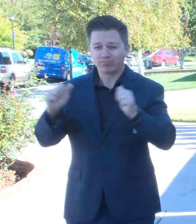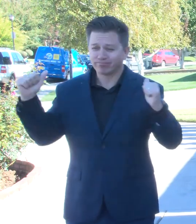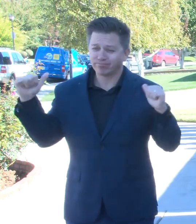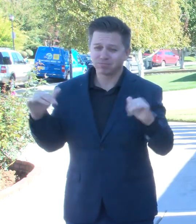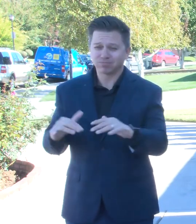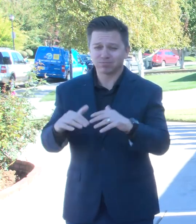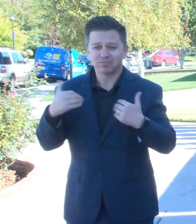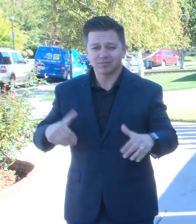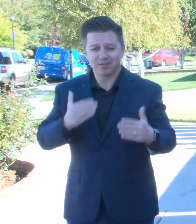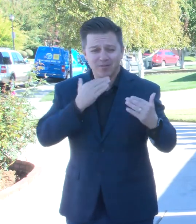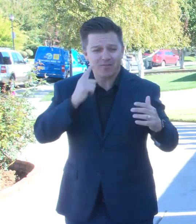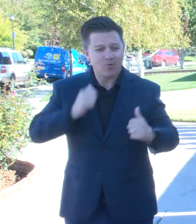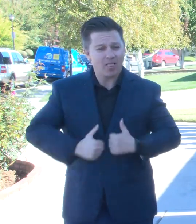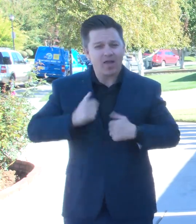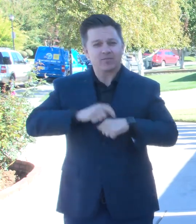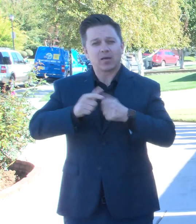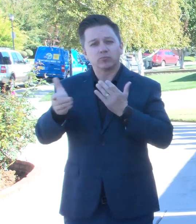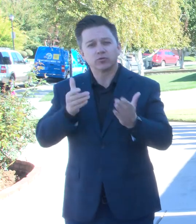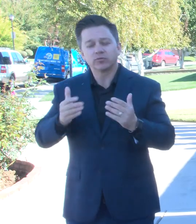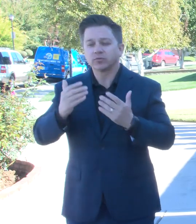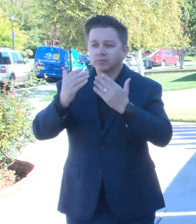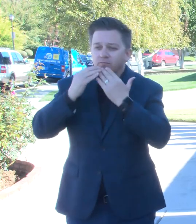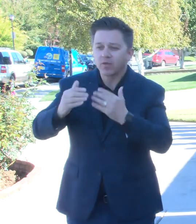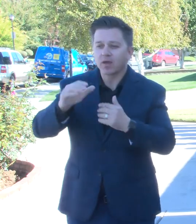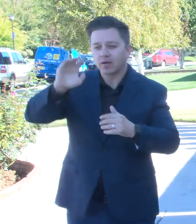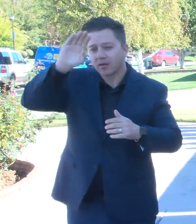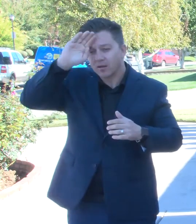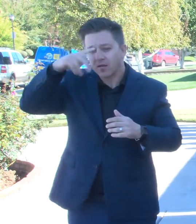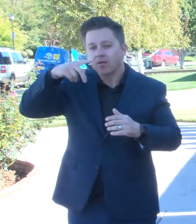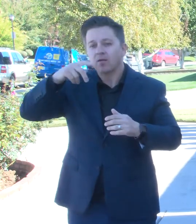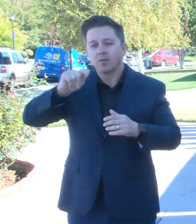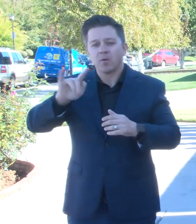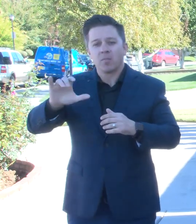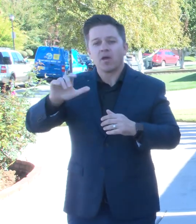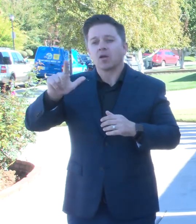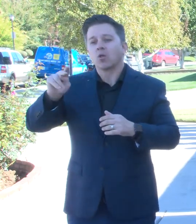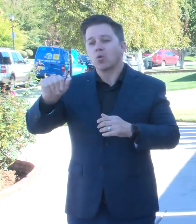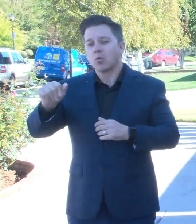lifetime of service i want to thank firefighter paramedic luna for going out of his way